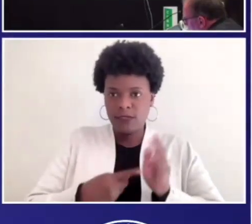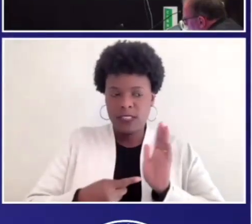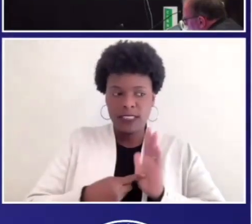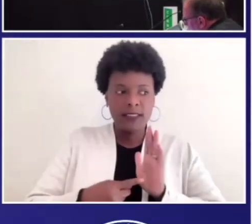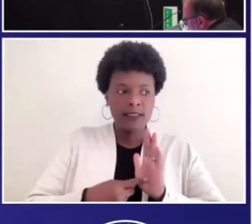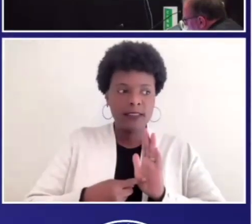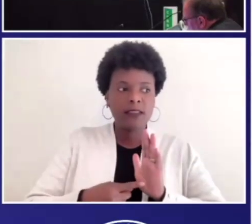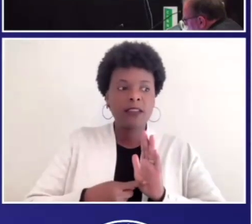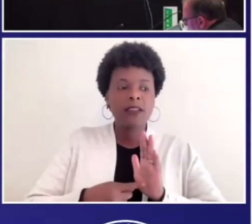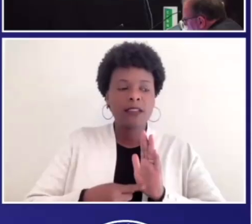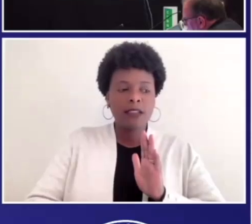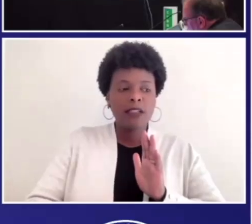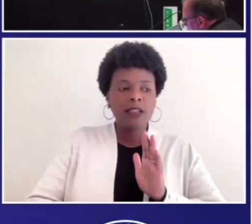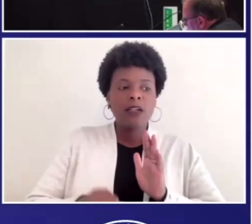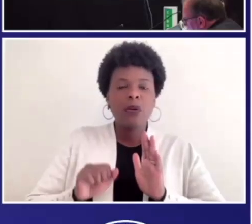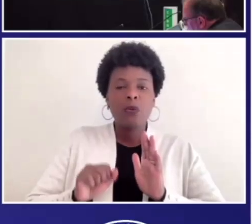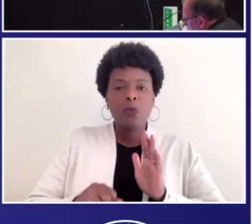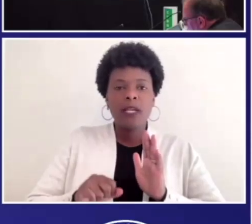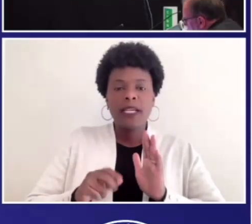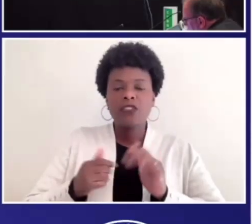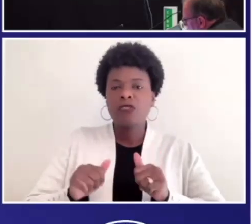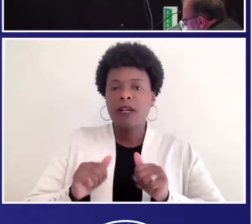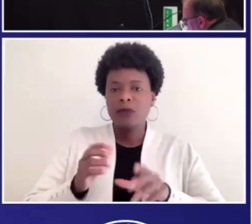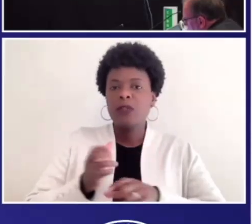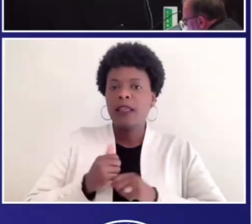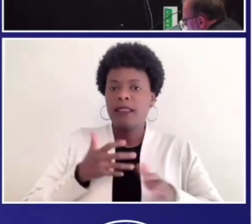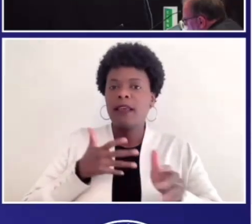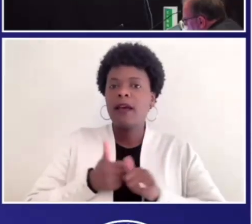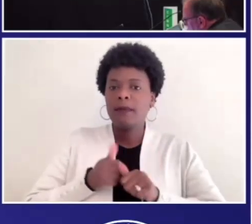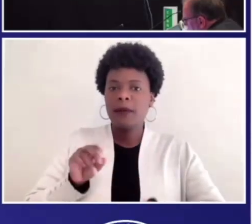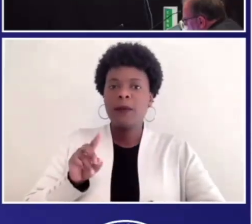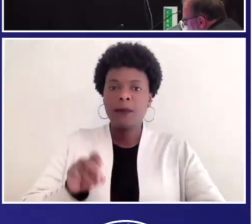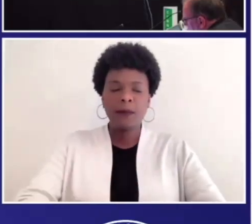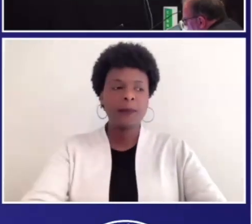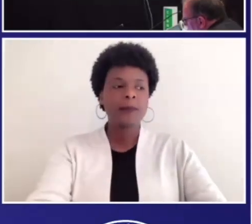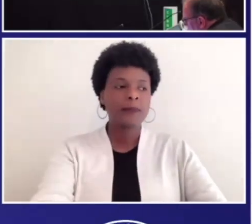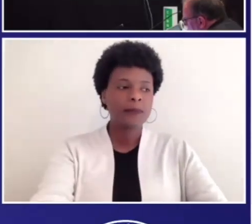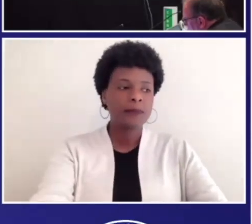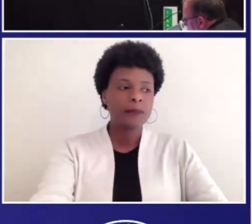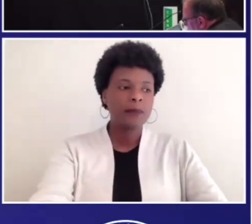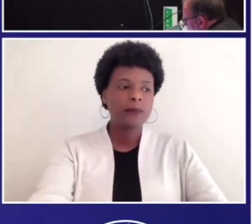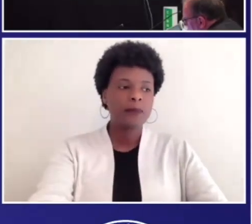we can look at getting them the updated code there for that.